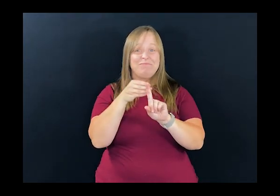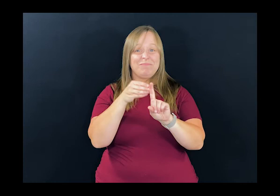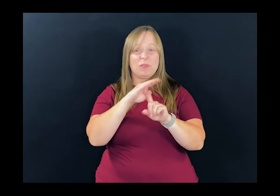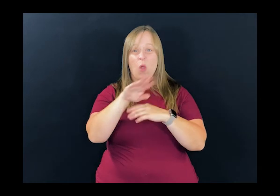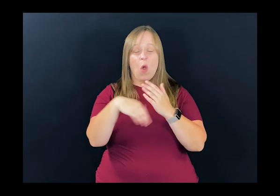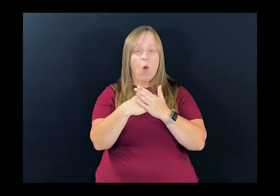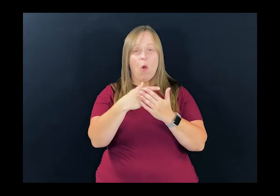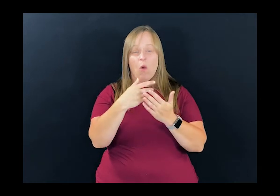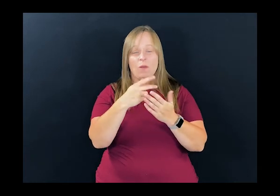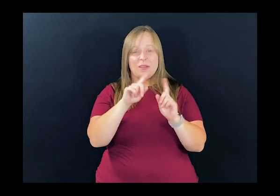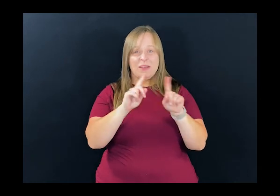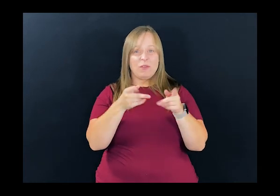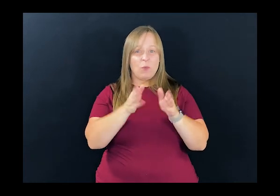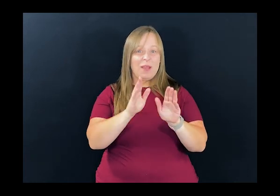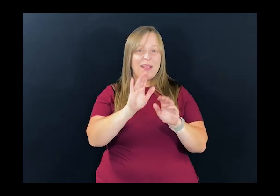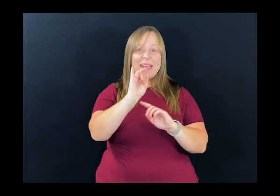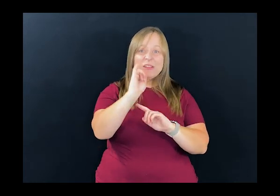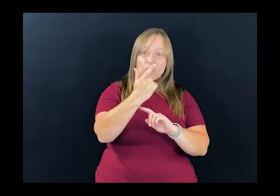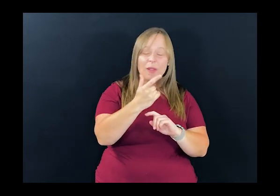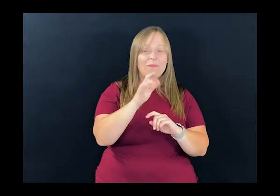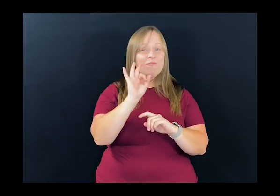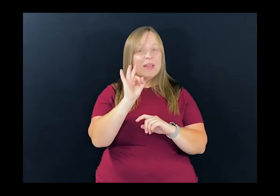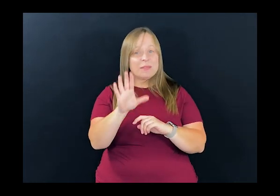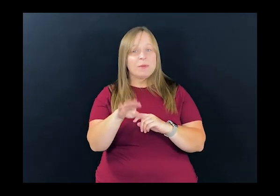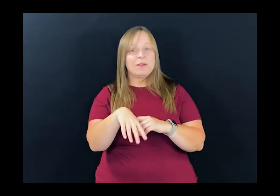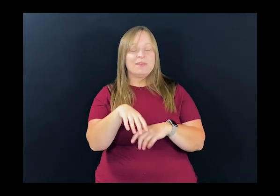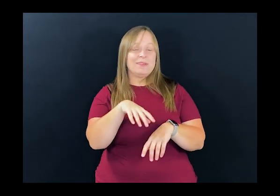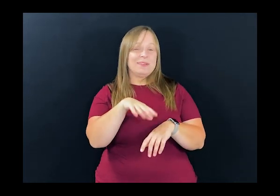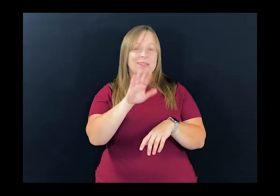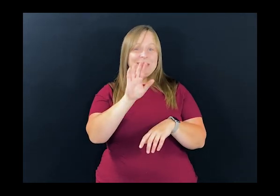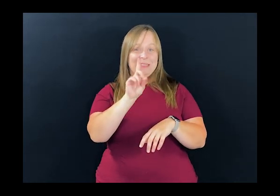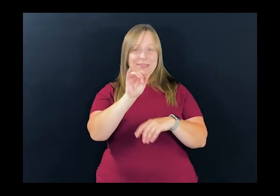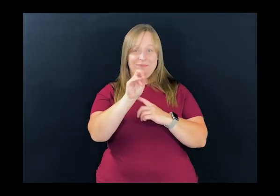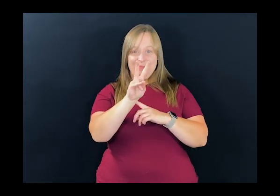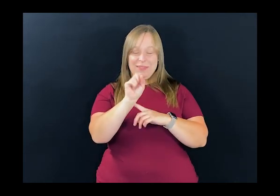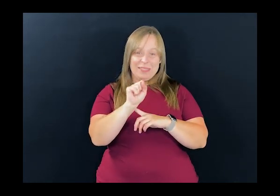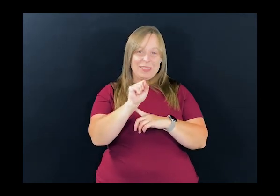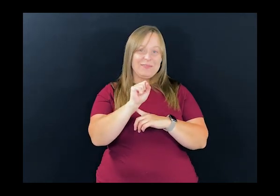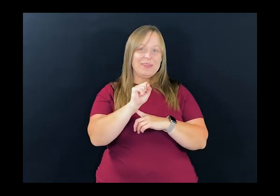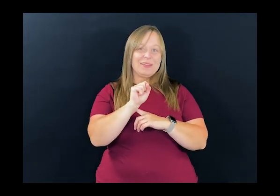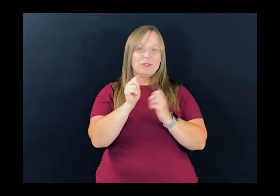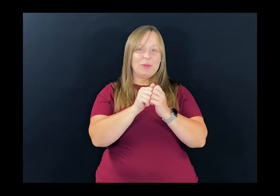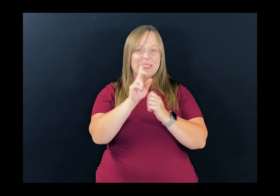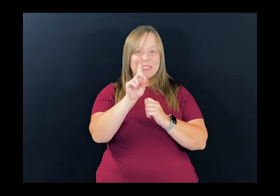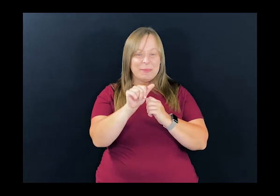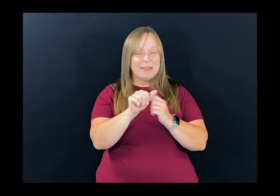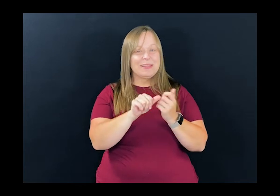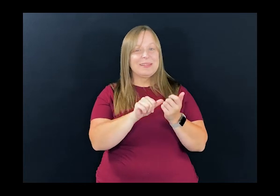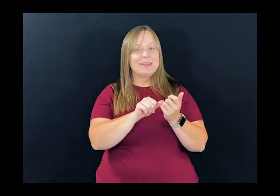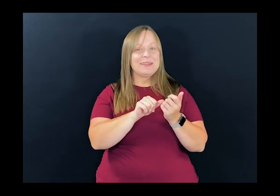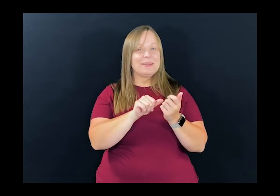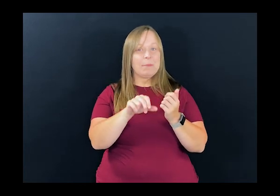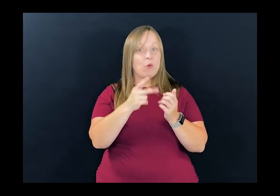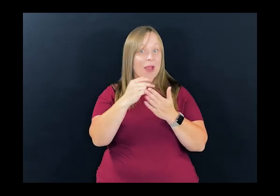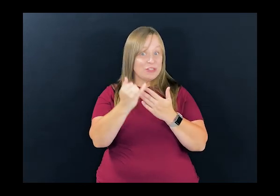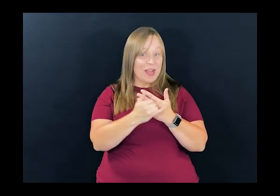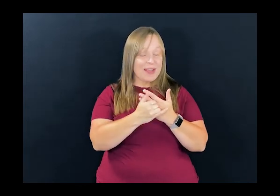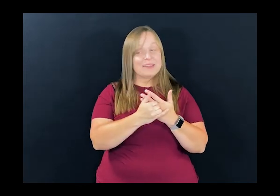We're on all platforms you can find us on Instagram @divaswithdisabilities of course at Facebook, Divas with Disabilities project.